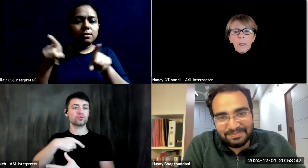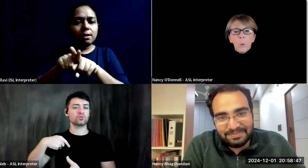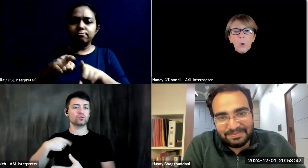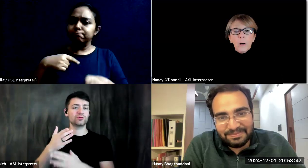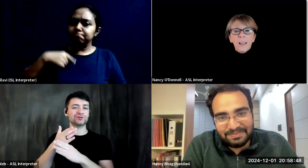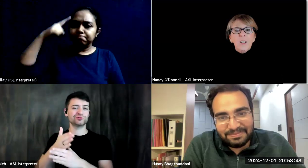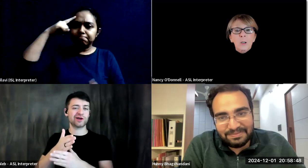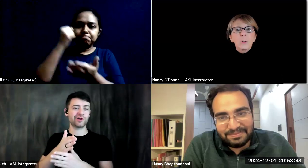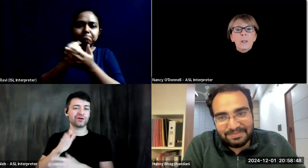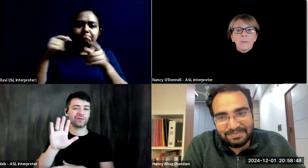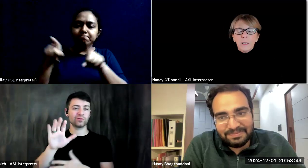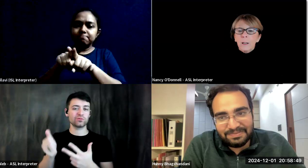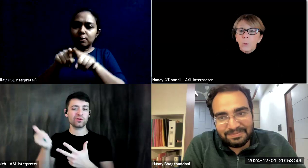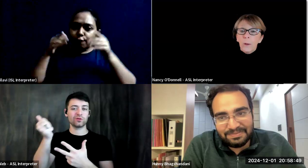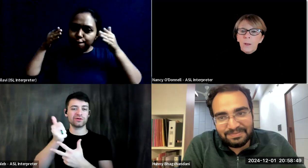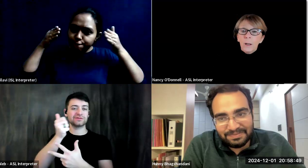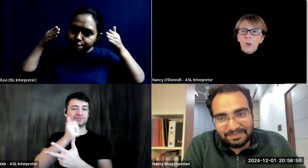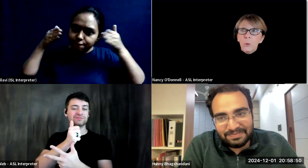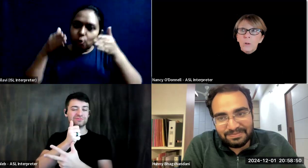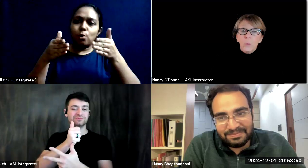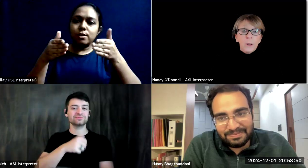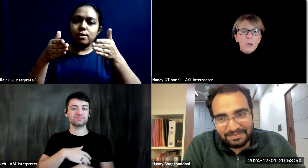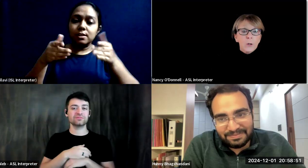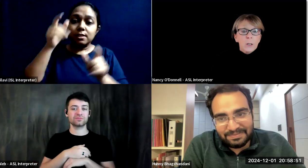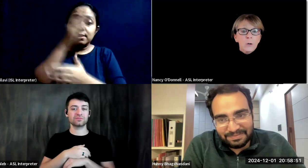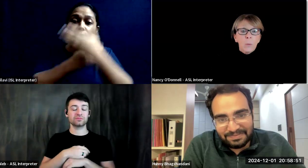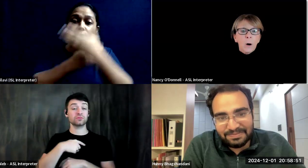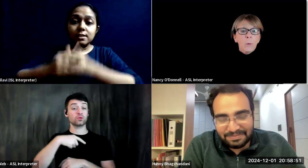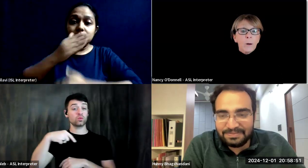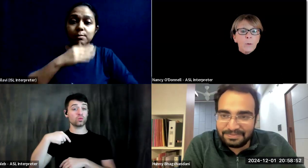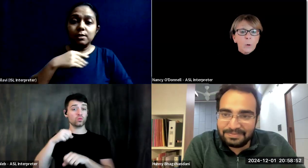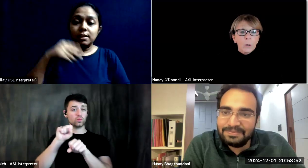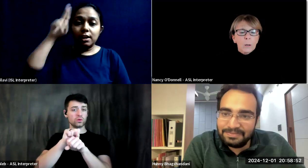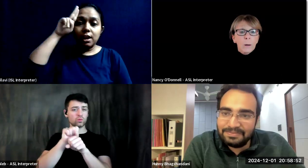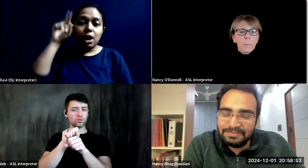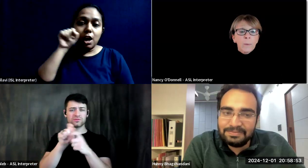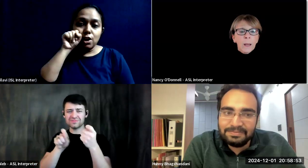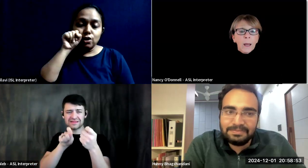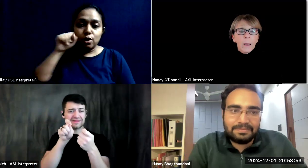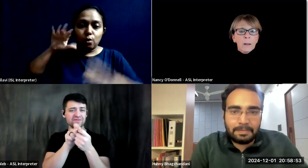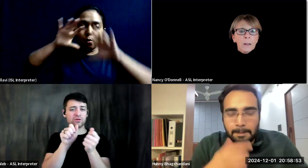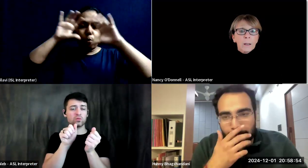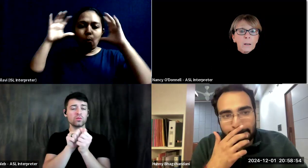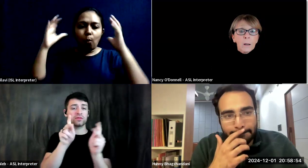We work exclusively with individuals with Usher syndrome around the world.